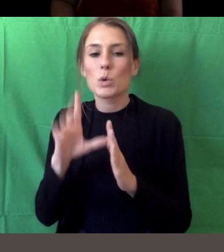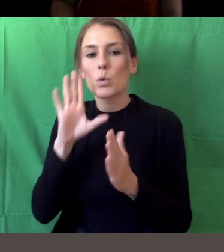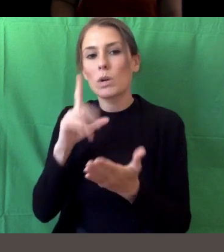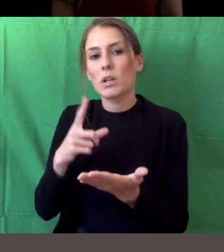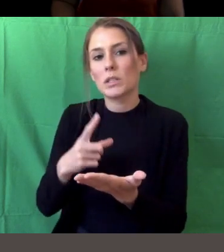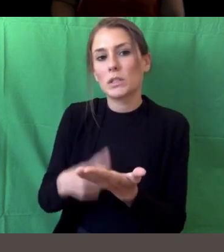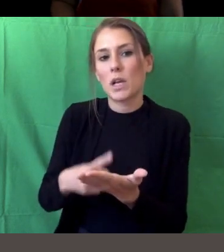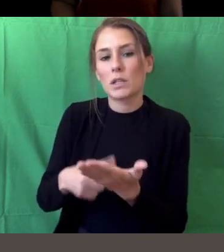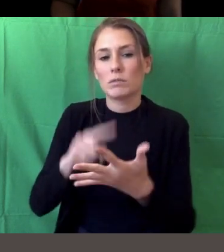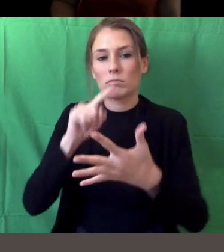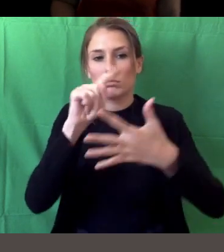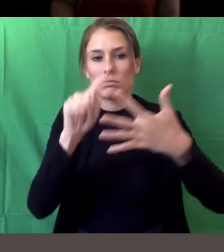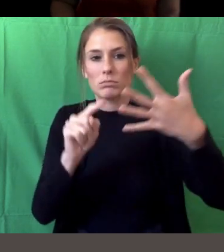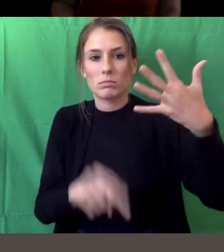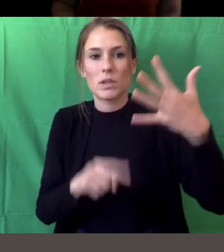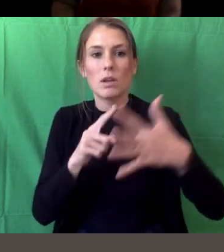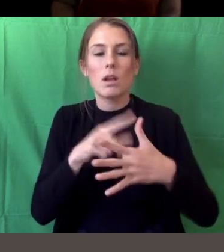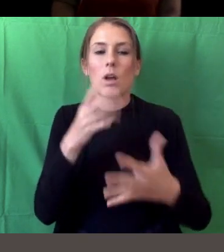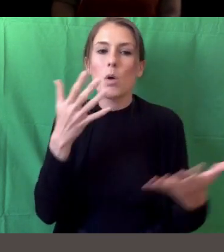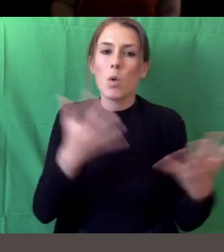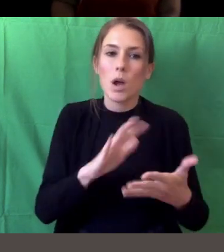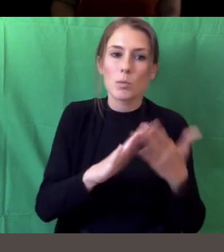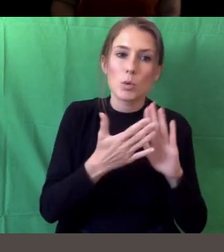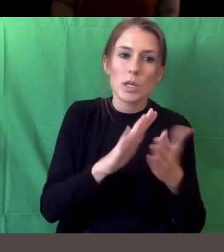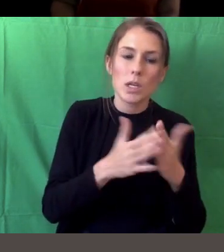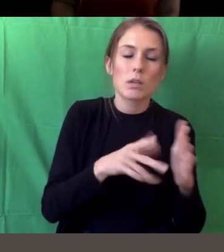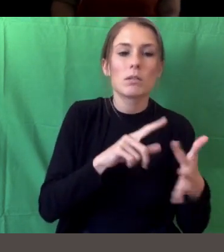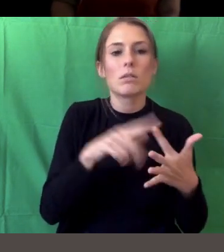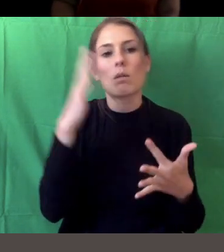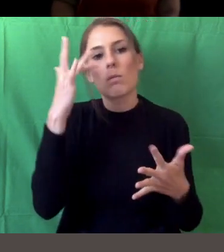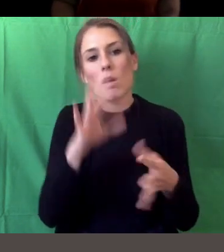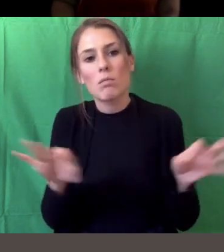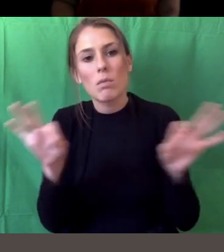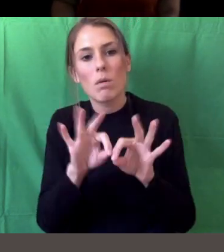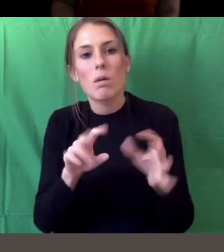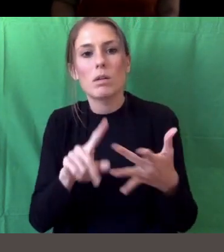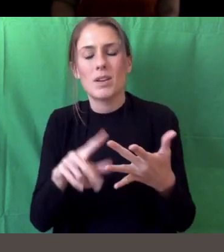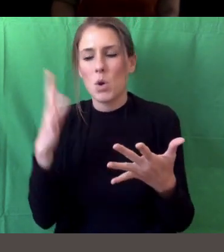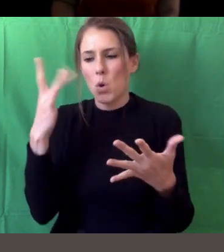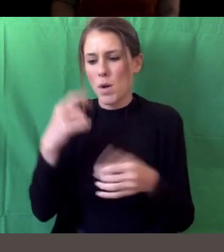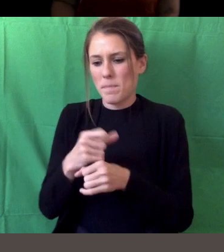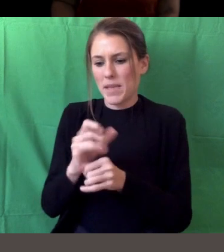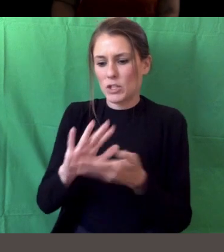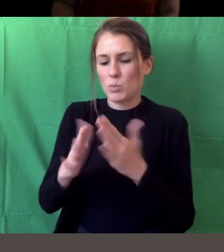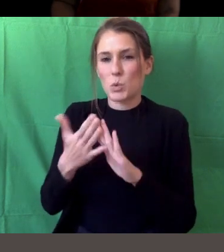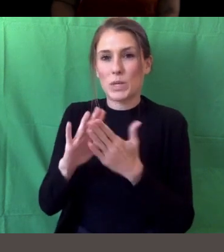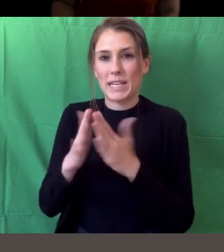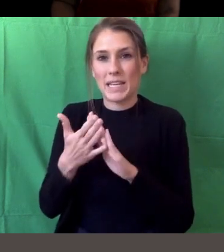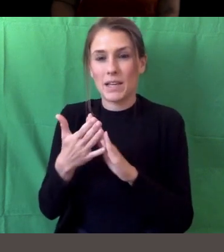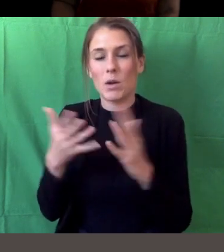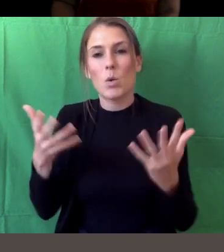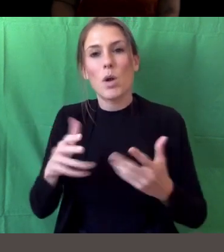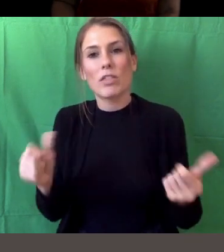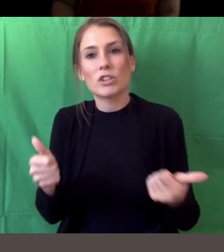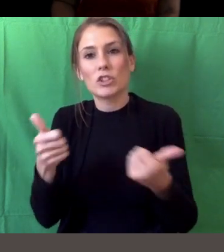So I'm going to go over, I'm going to sort of discuss these items like what is community, why is it important and what makes a community.